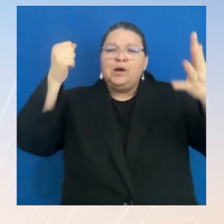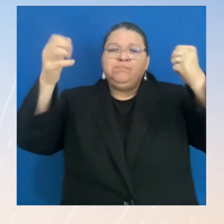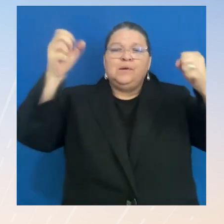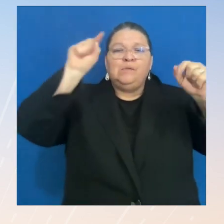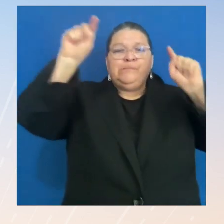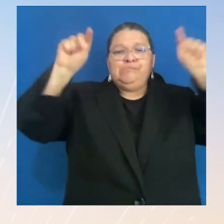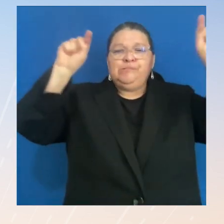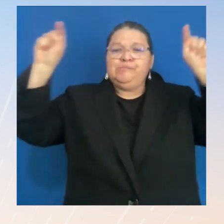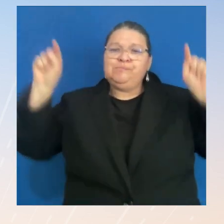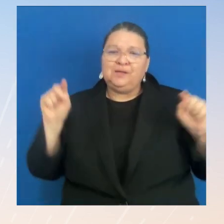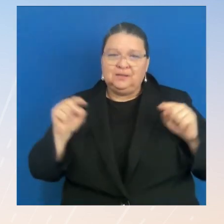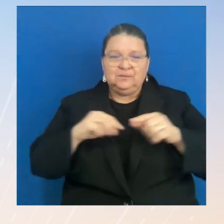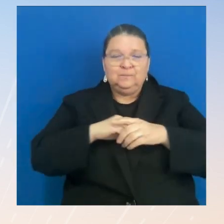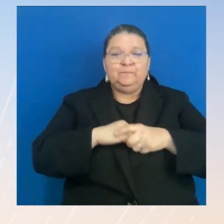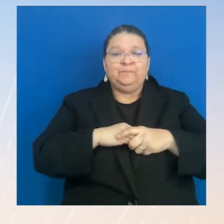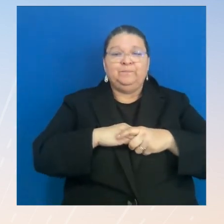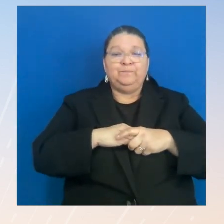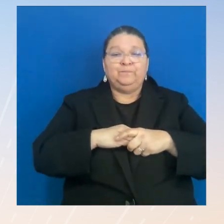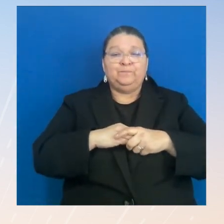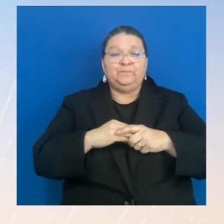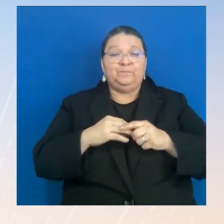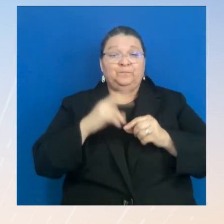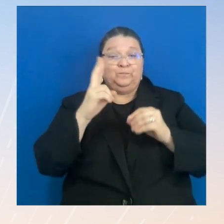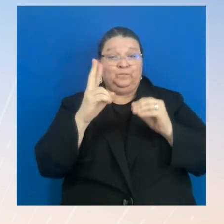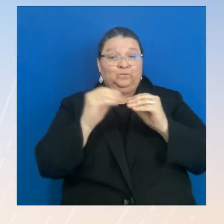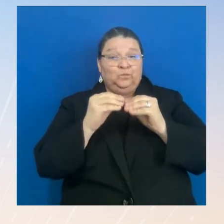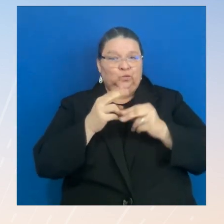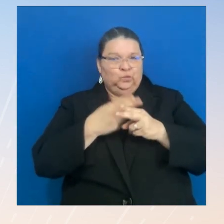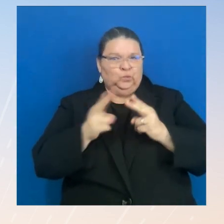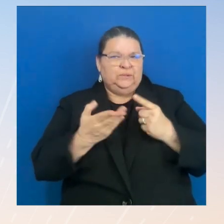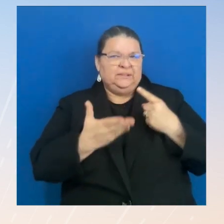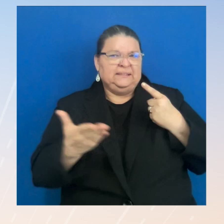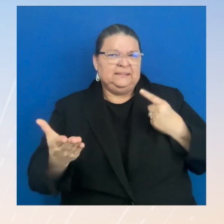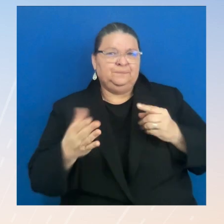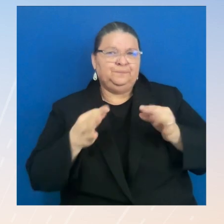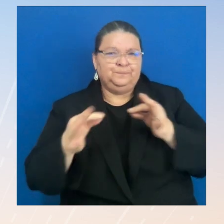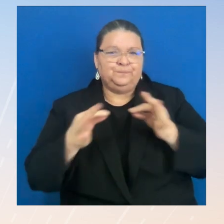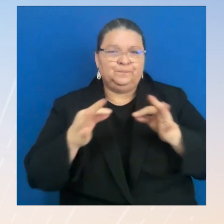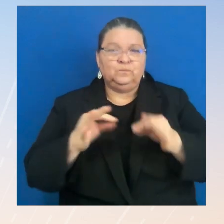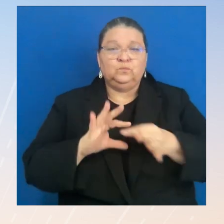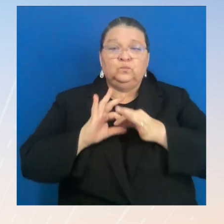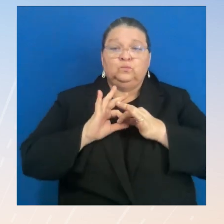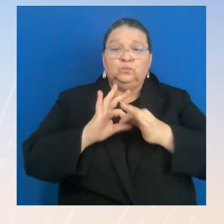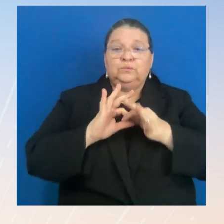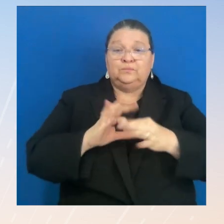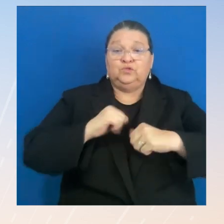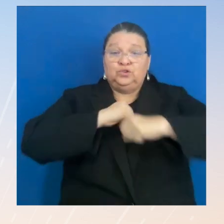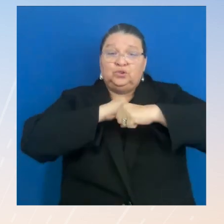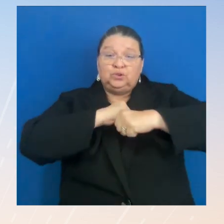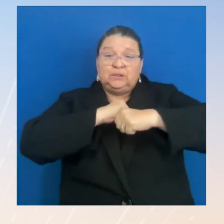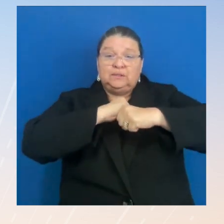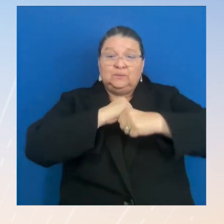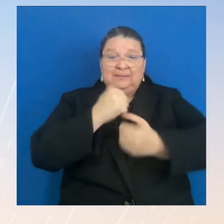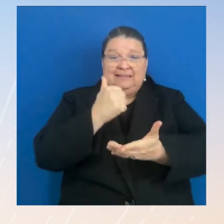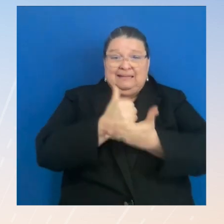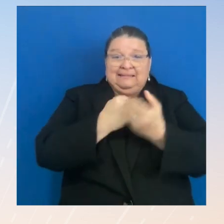then we'll get to the questions -- is: On Ukrainian security assistance, the President will talk about this when he speaks this afternoon,